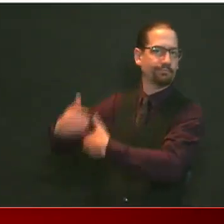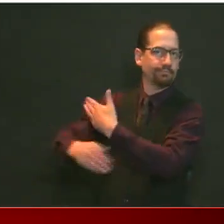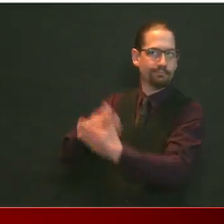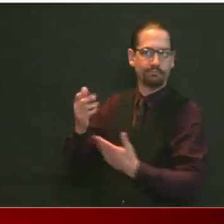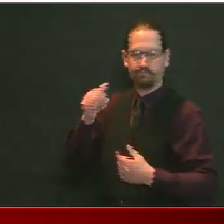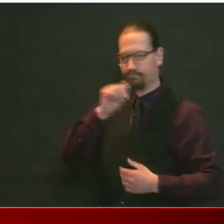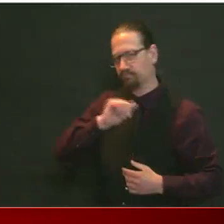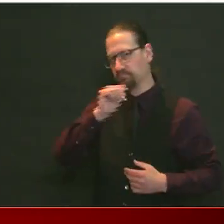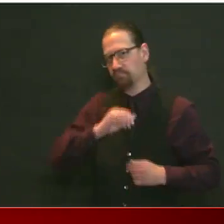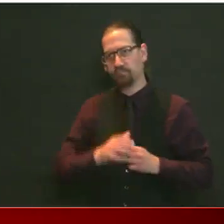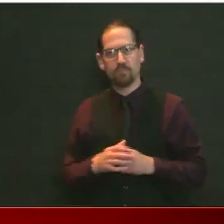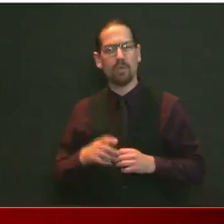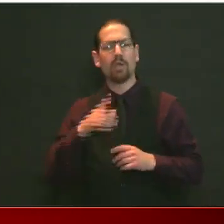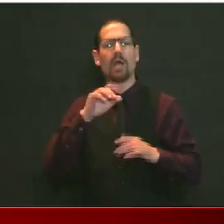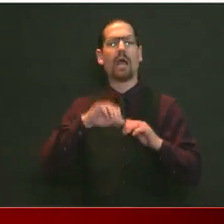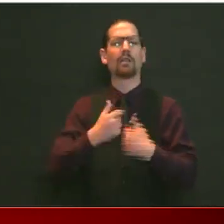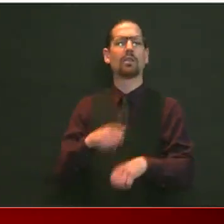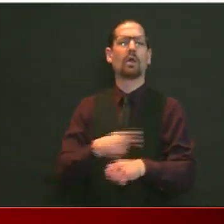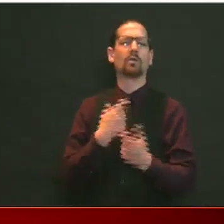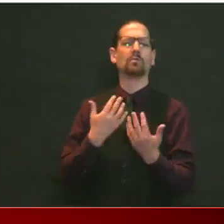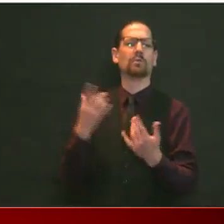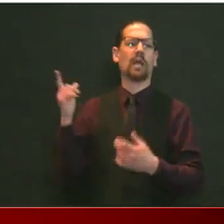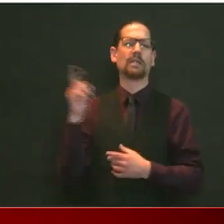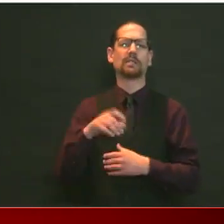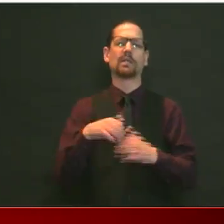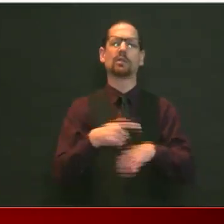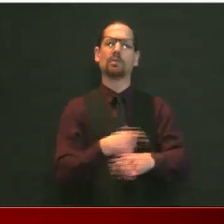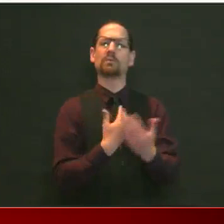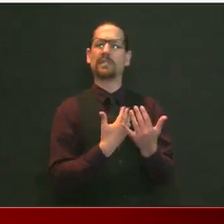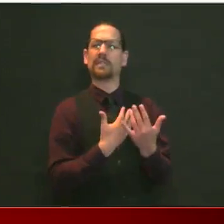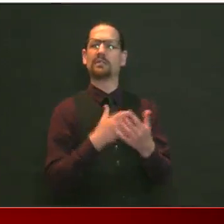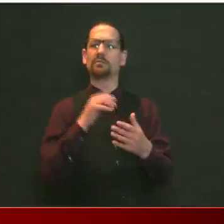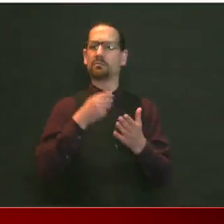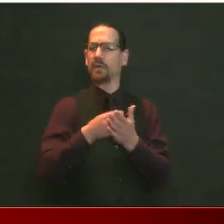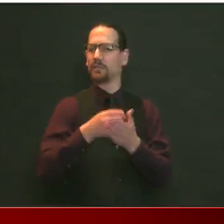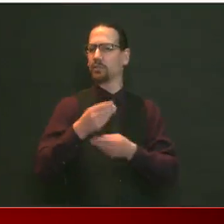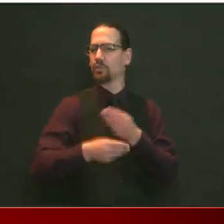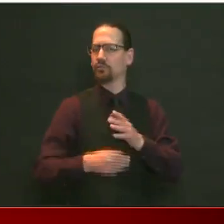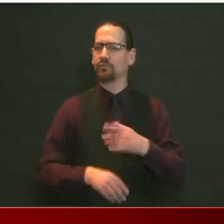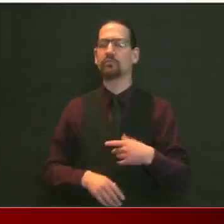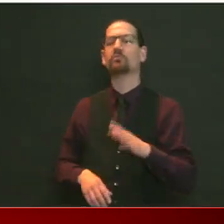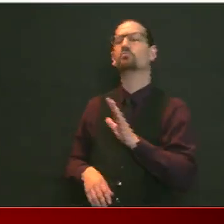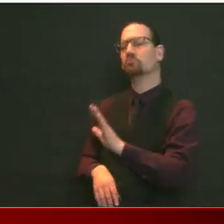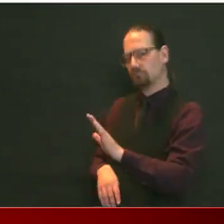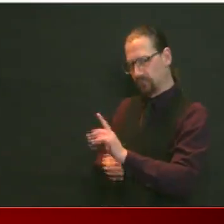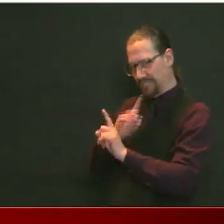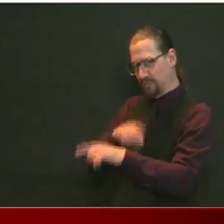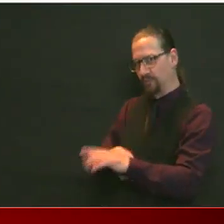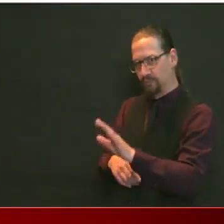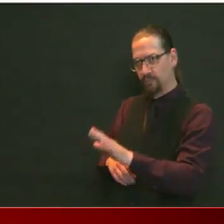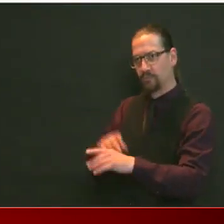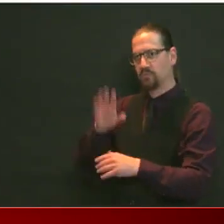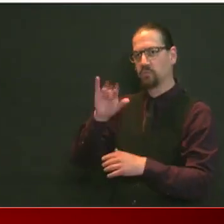DOLLAR SWING FOR RHODE ISLAND. SO I'M WAITING, LIKE HONESTLY, I